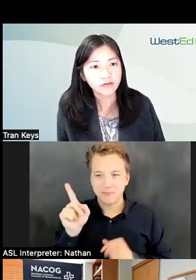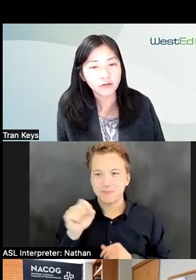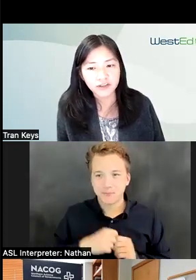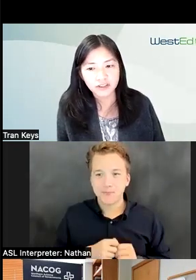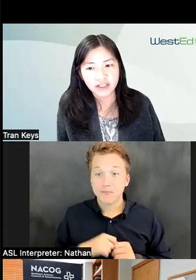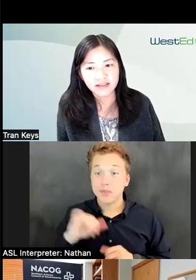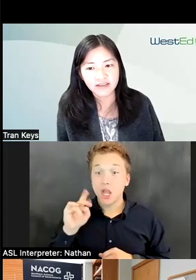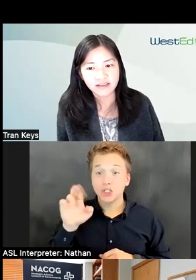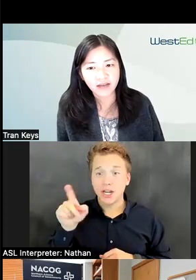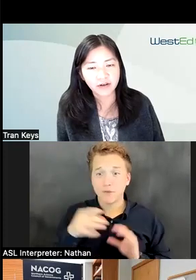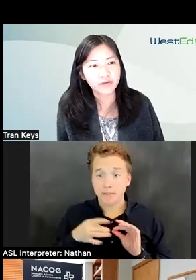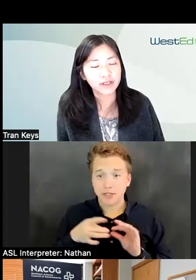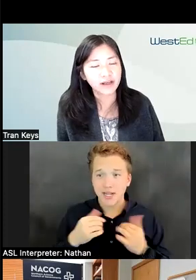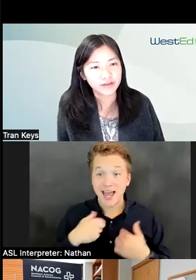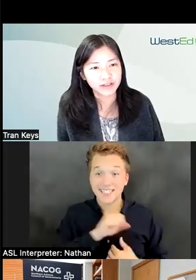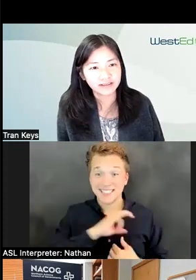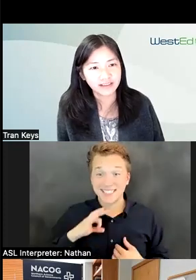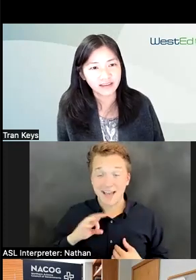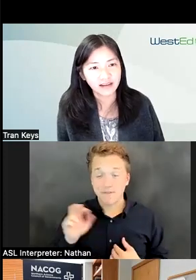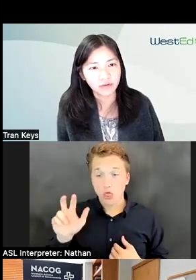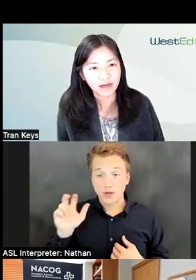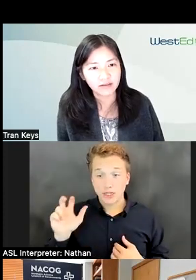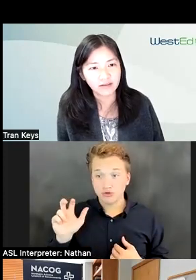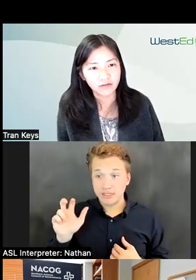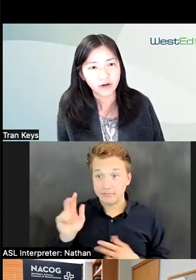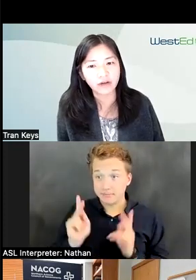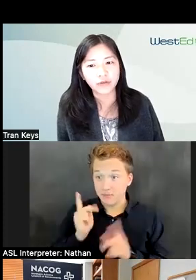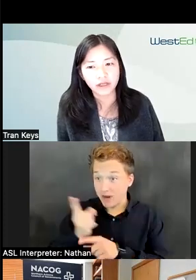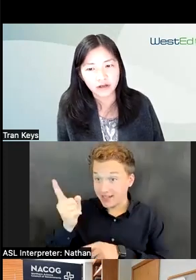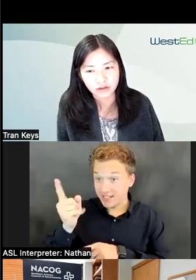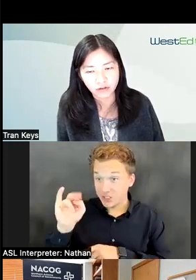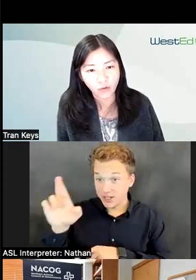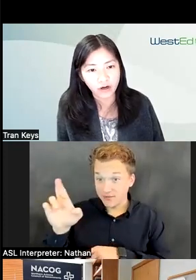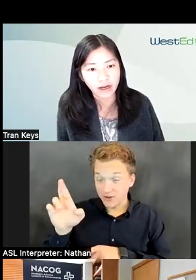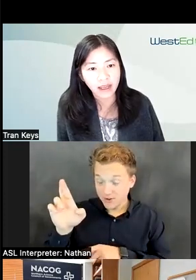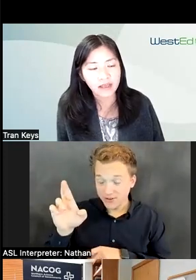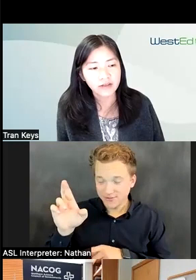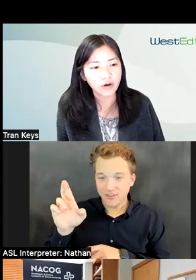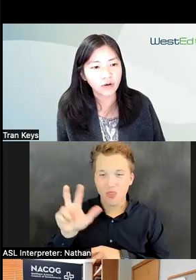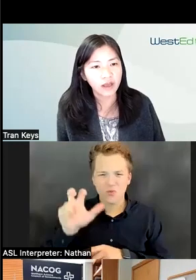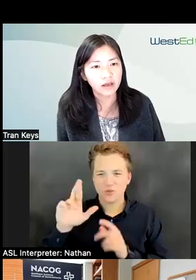Jennifer mentioned she has the staff of 300. Did I get that number right, Jennifer? Around 300 or more.